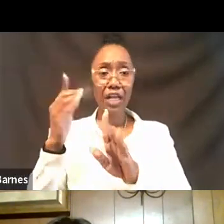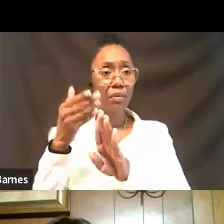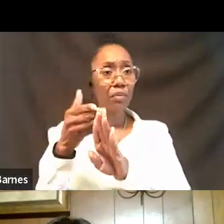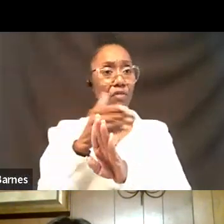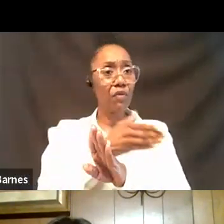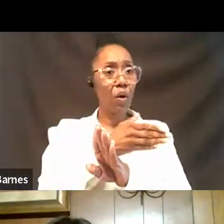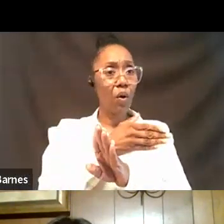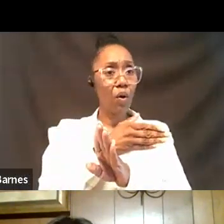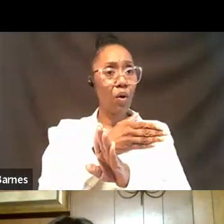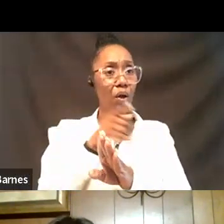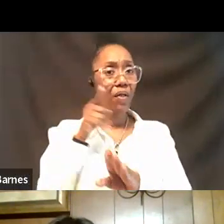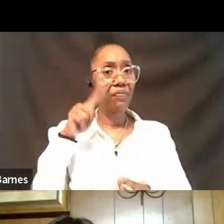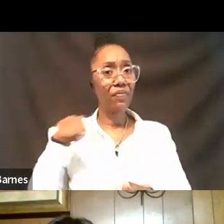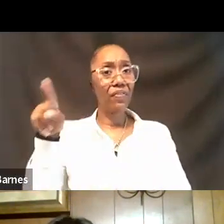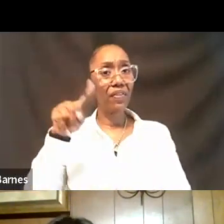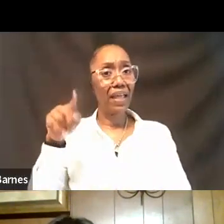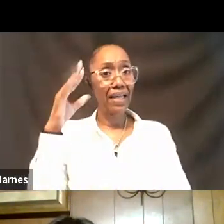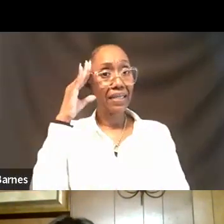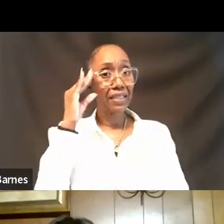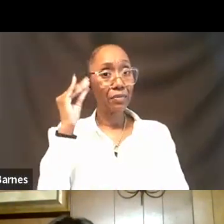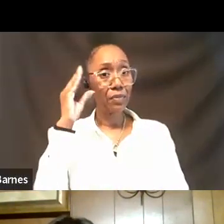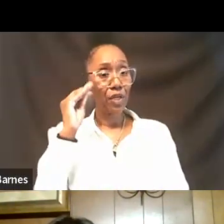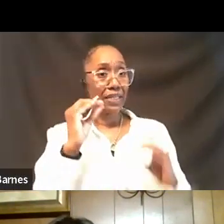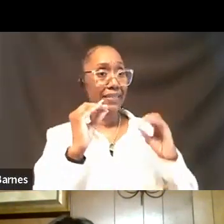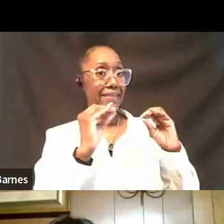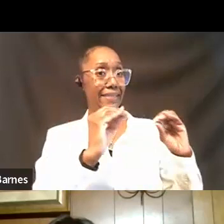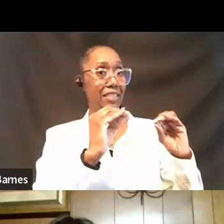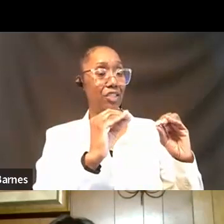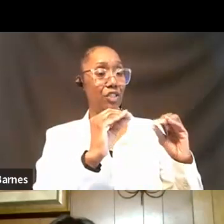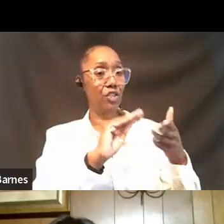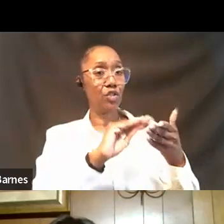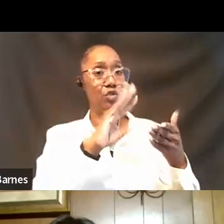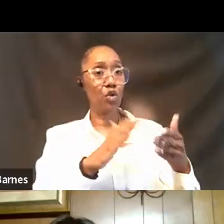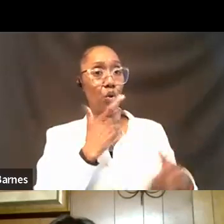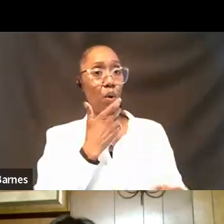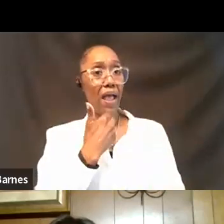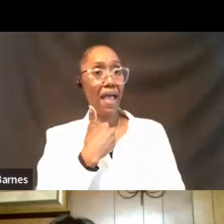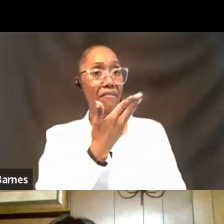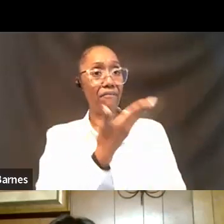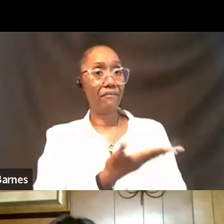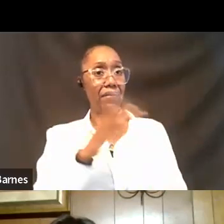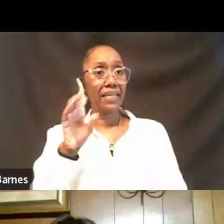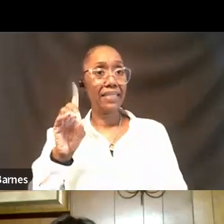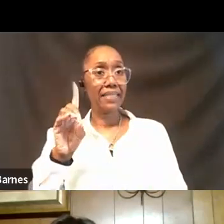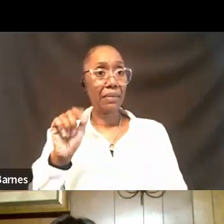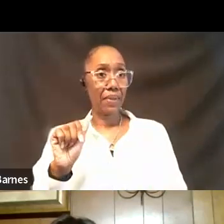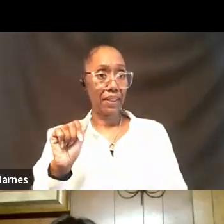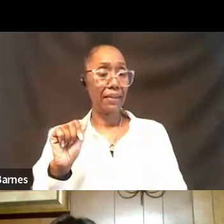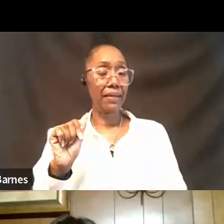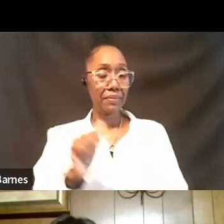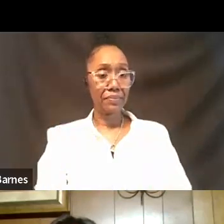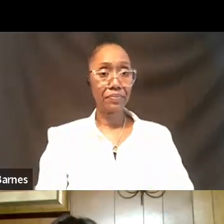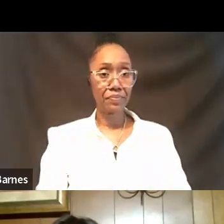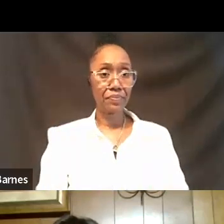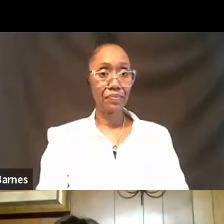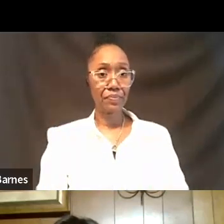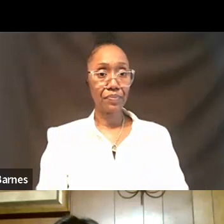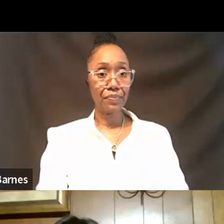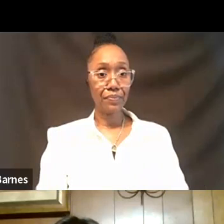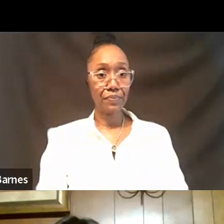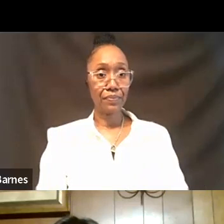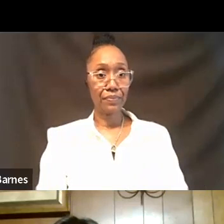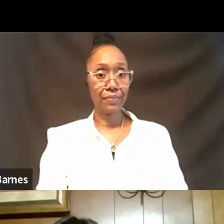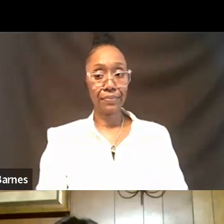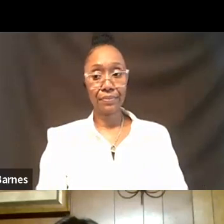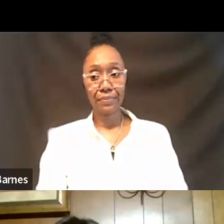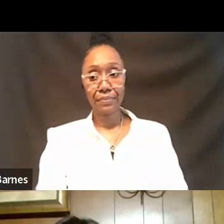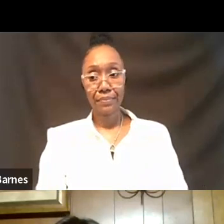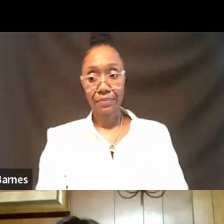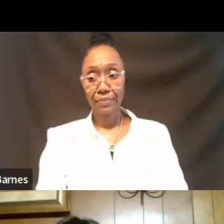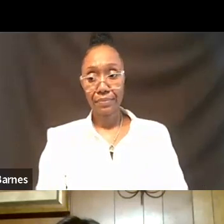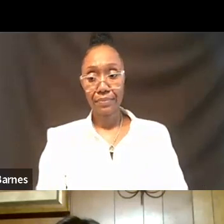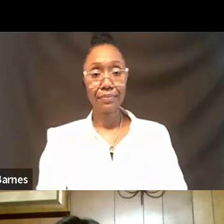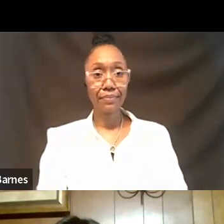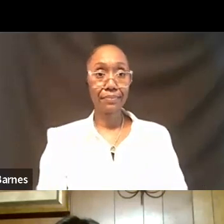Experience. Teaching a student with a disability.